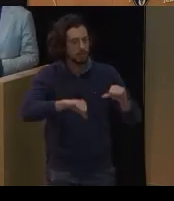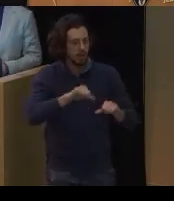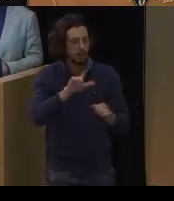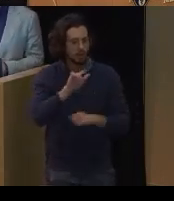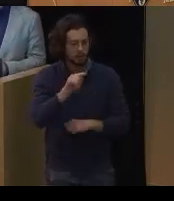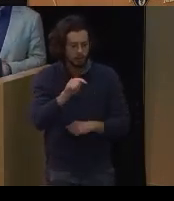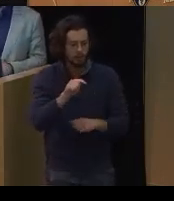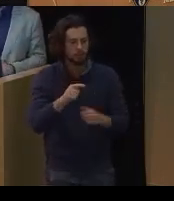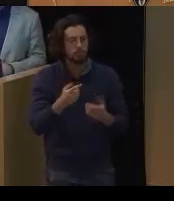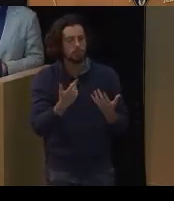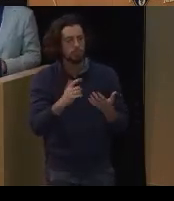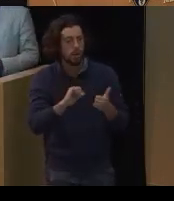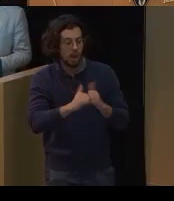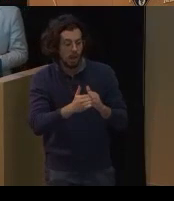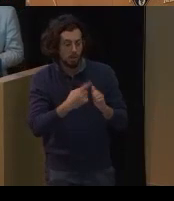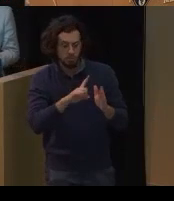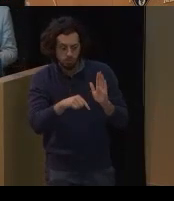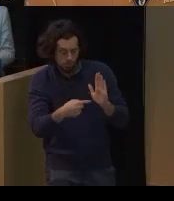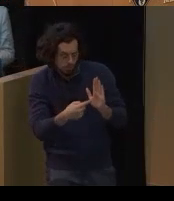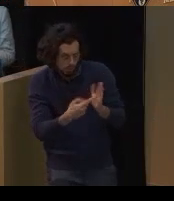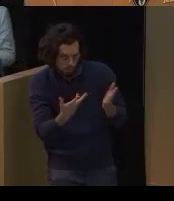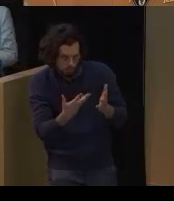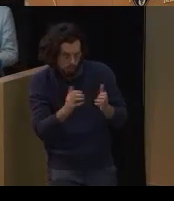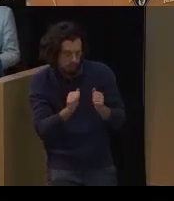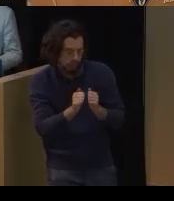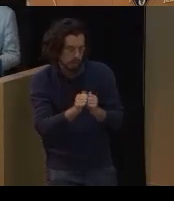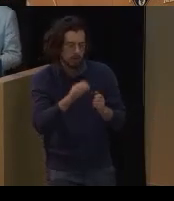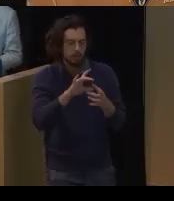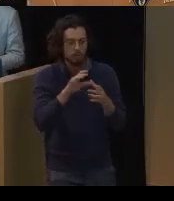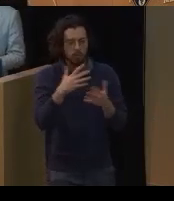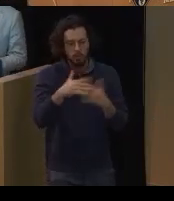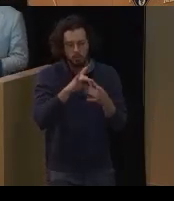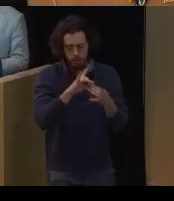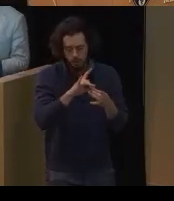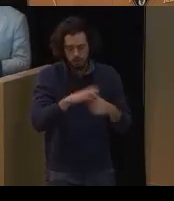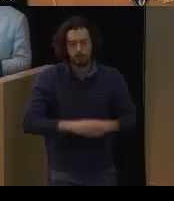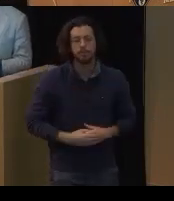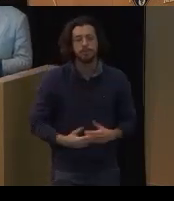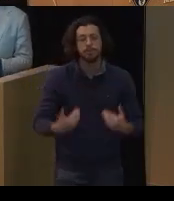socially connected we are so for example we found support for aspects of a theory that describes